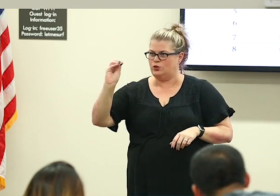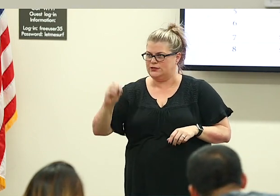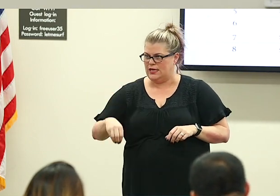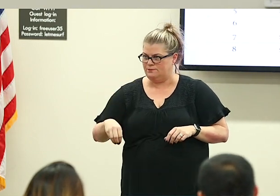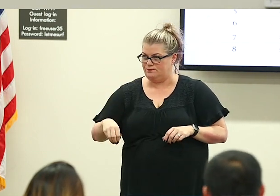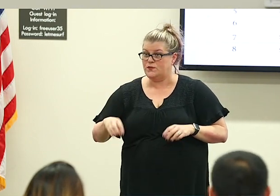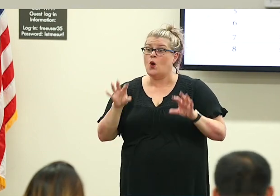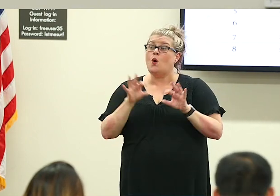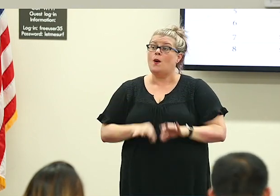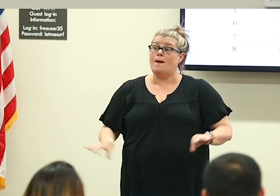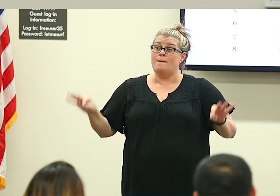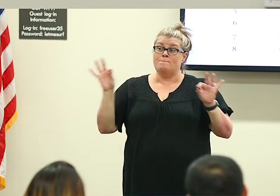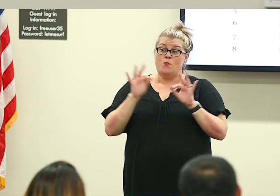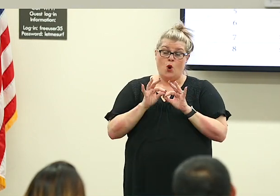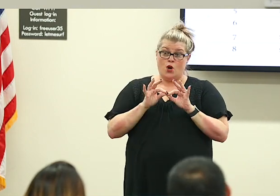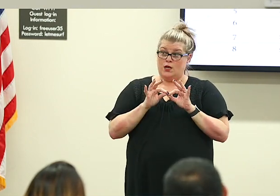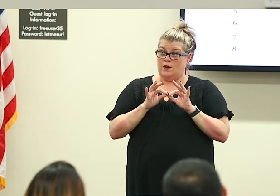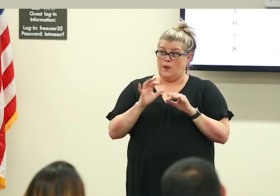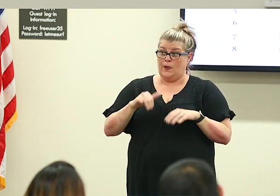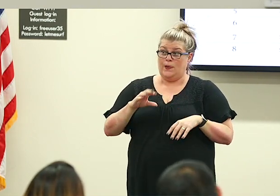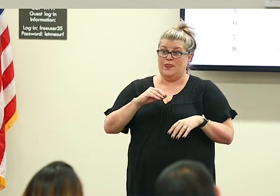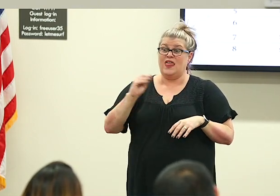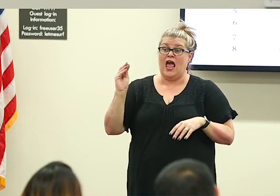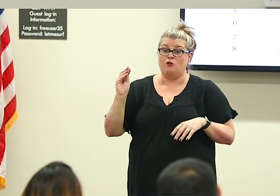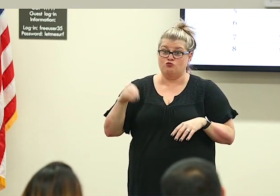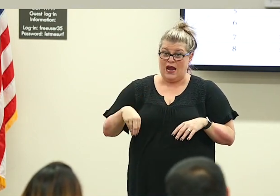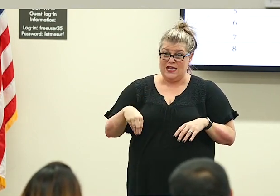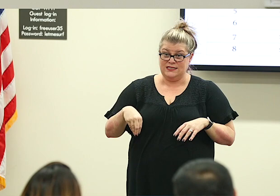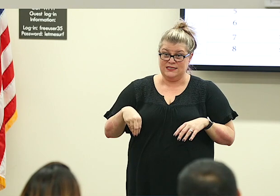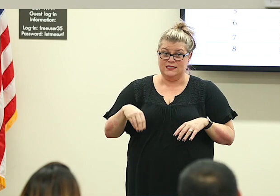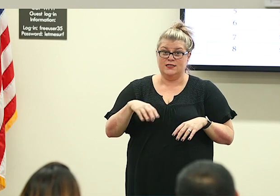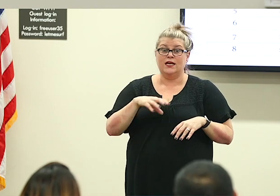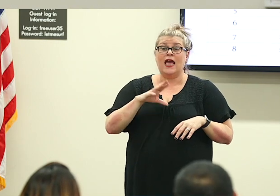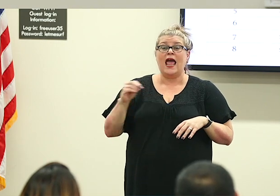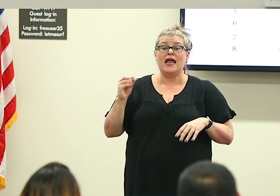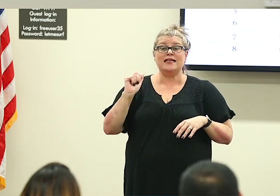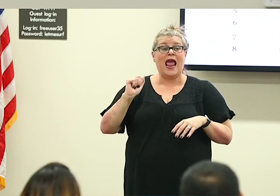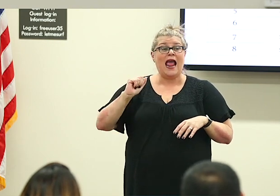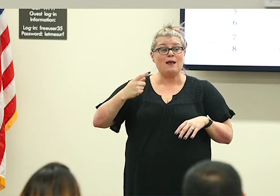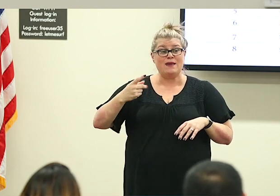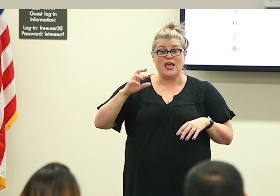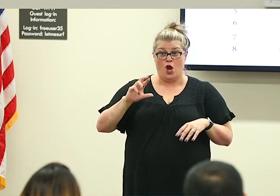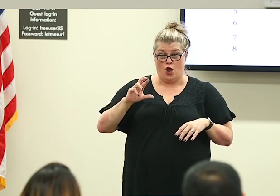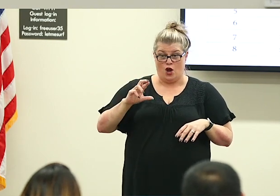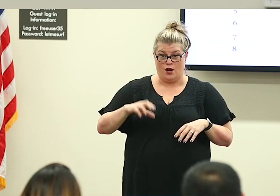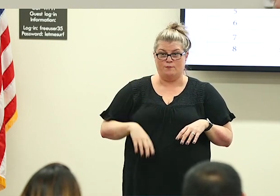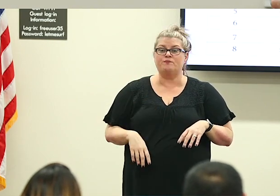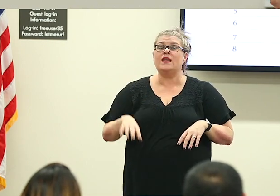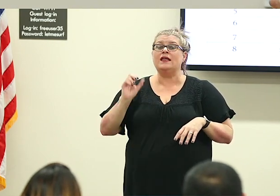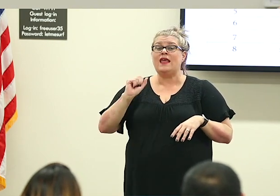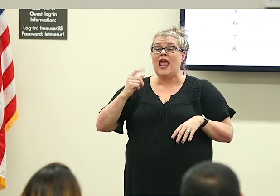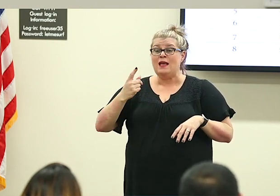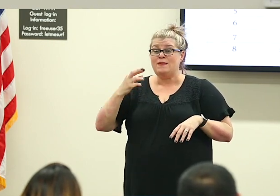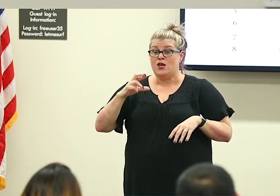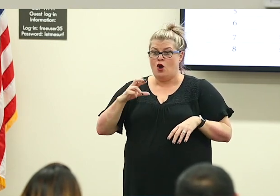is you always should ask the lender the rate, and the APR. APR will be the rate that includes all of your closing costs.